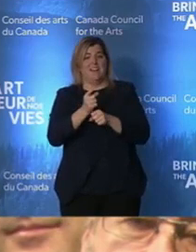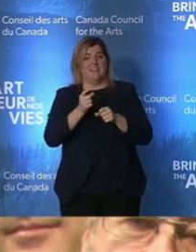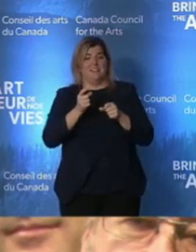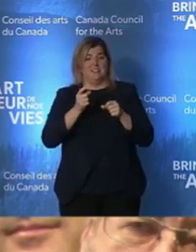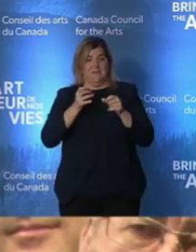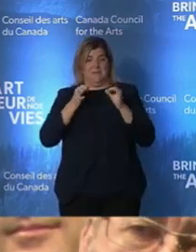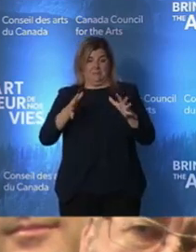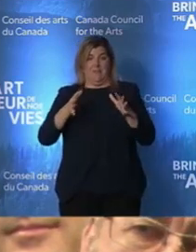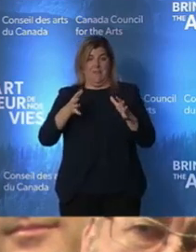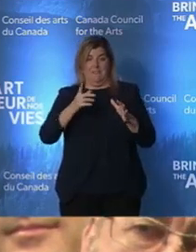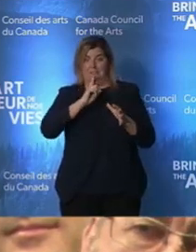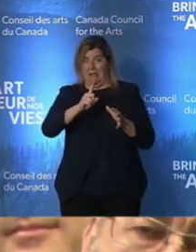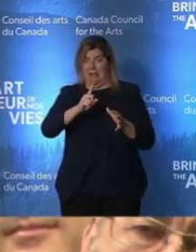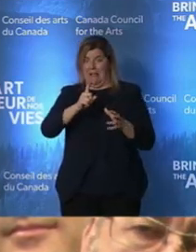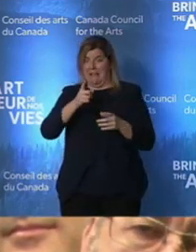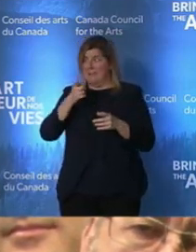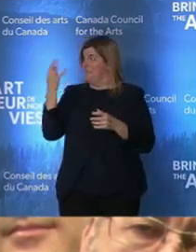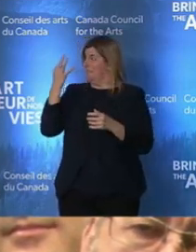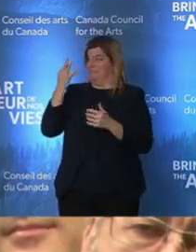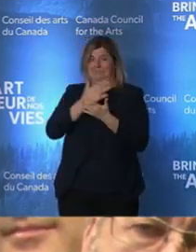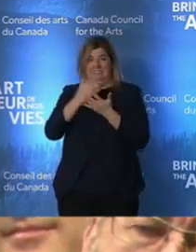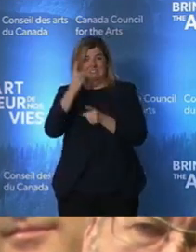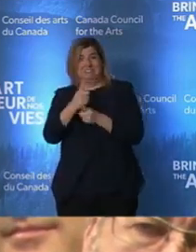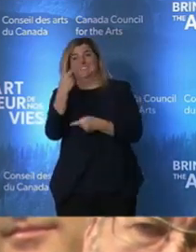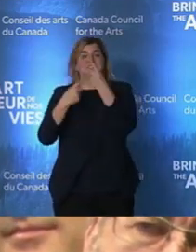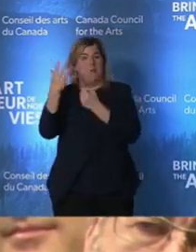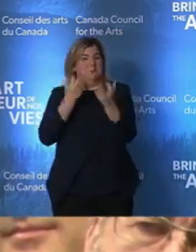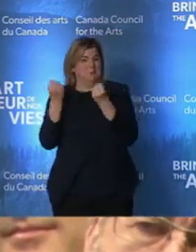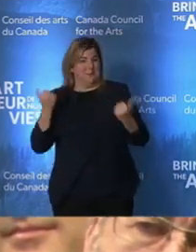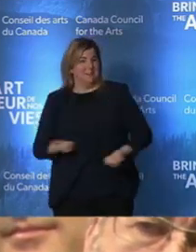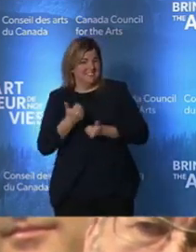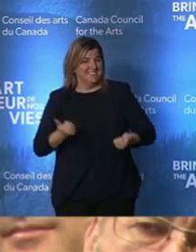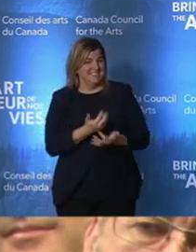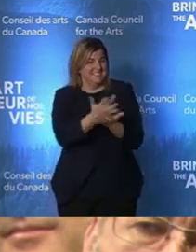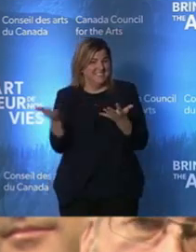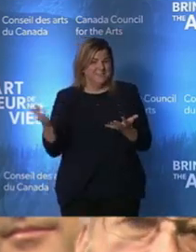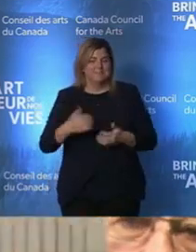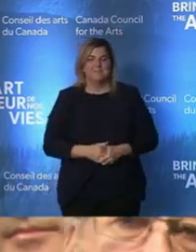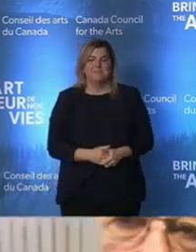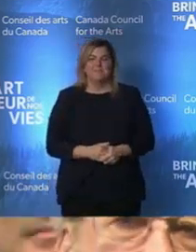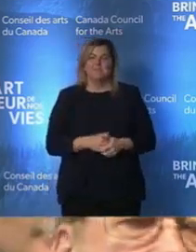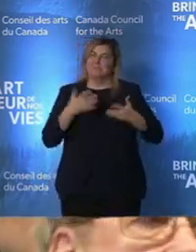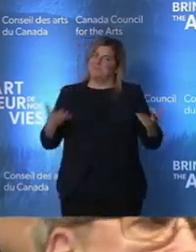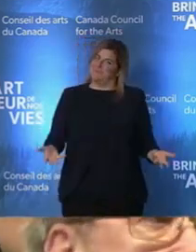we'd start by beginning to respond to those areas first, so I'll turn to my colleague, Eliane.